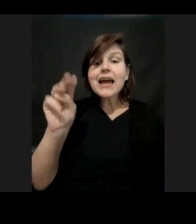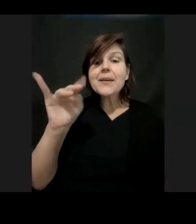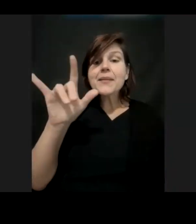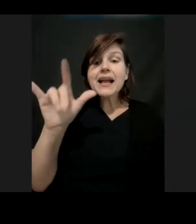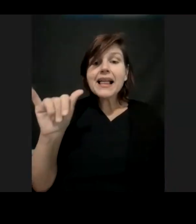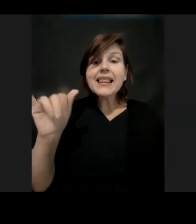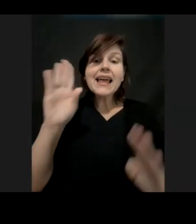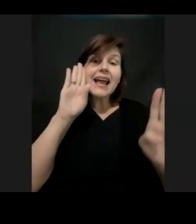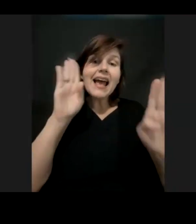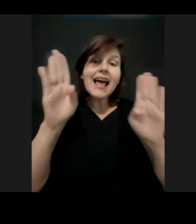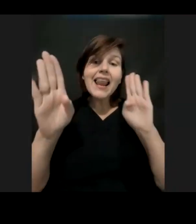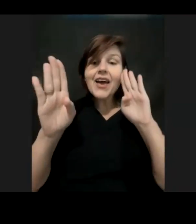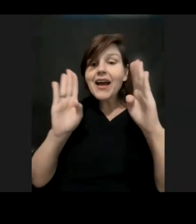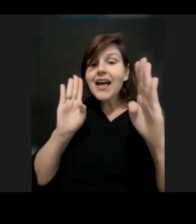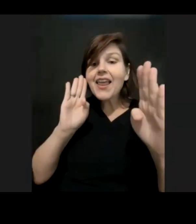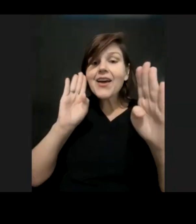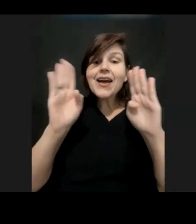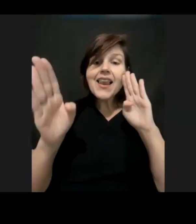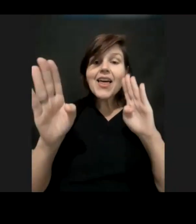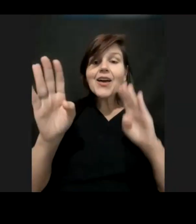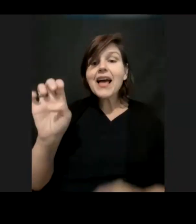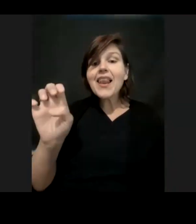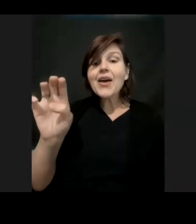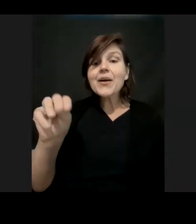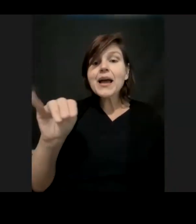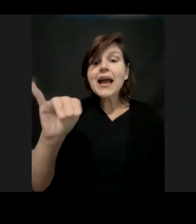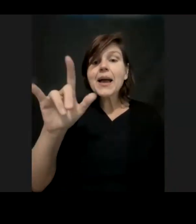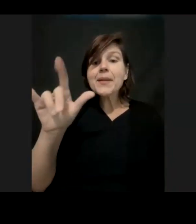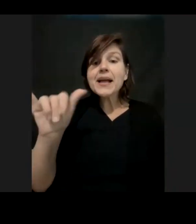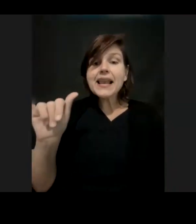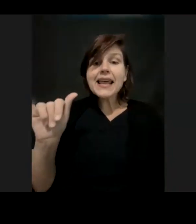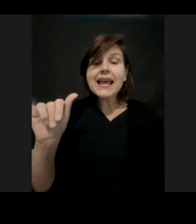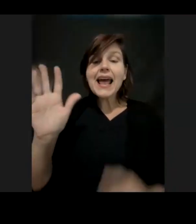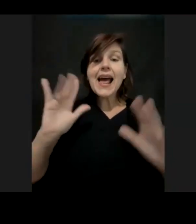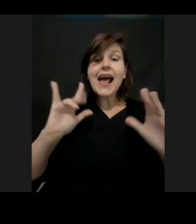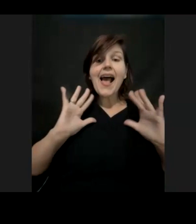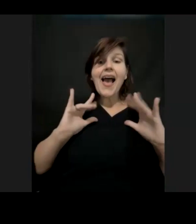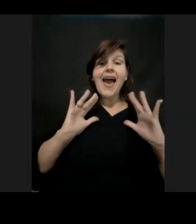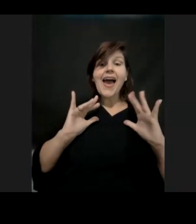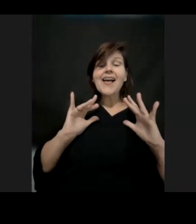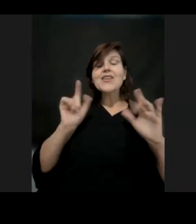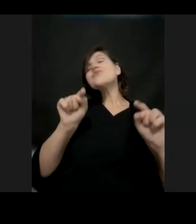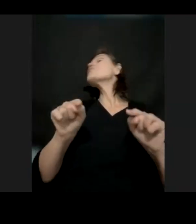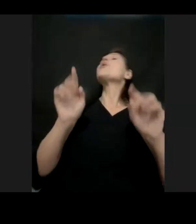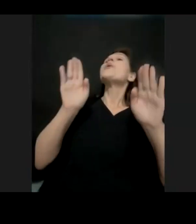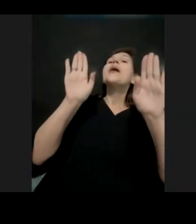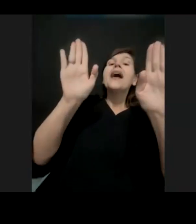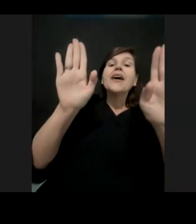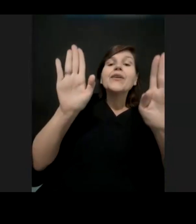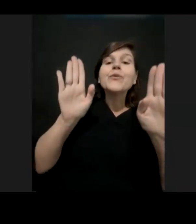Emily, Emily, hello, hello, hello, Emily! ∂ ∂ We think you’re incredible! ∂ ∂